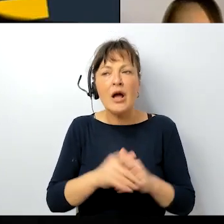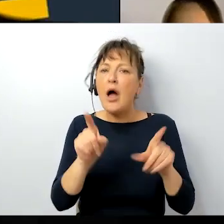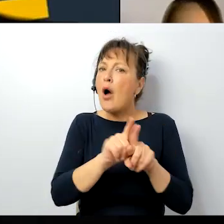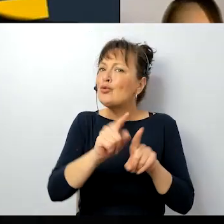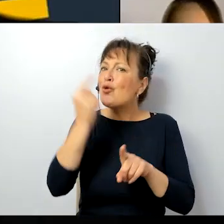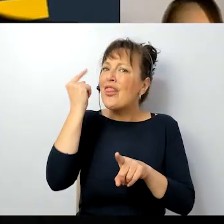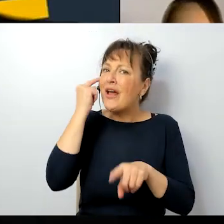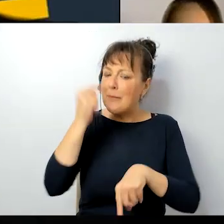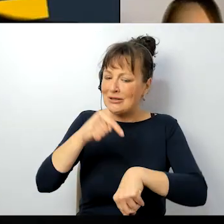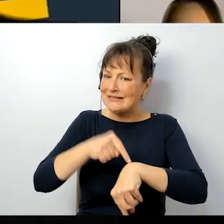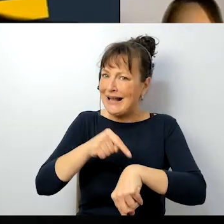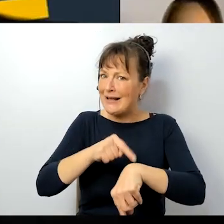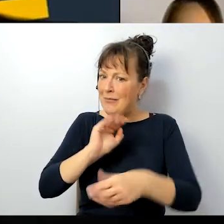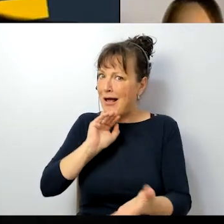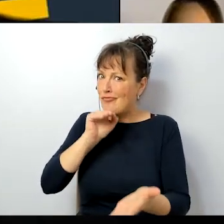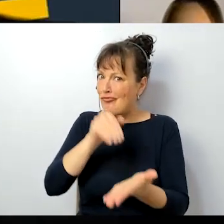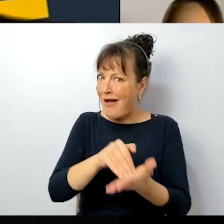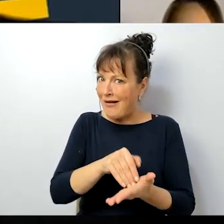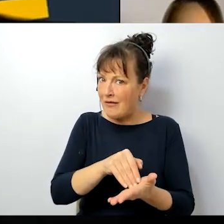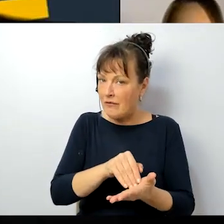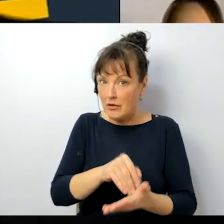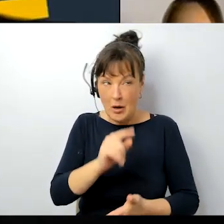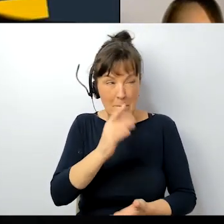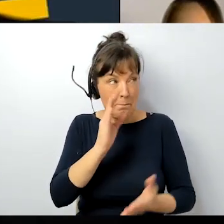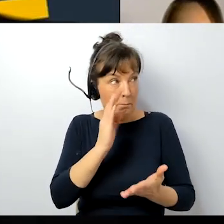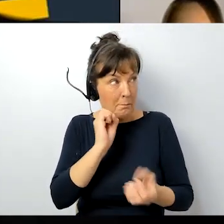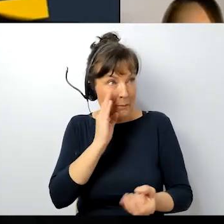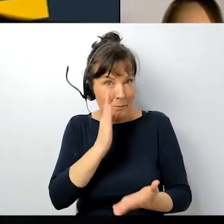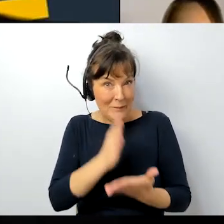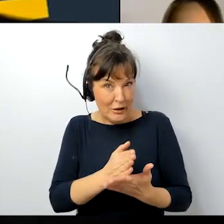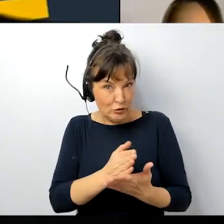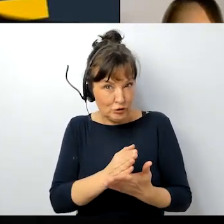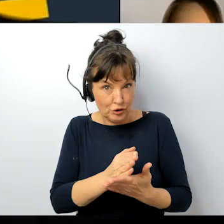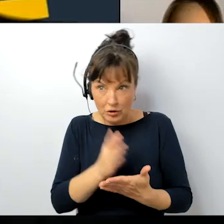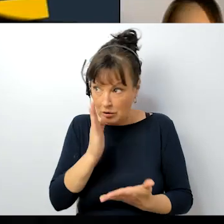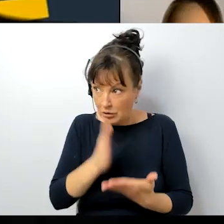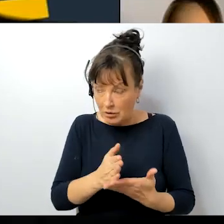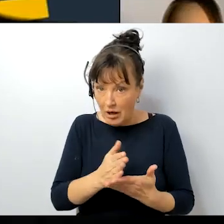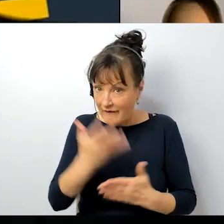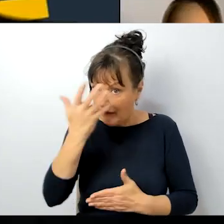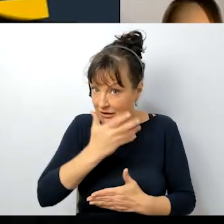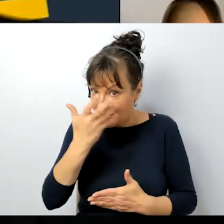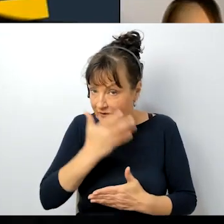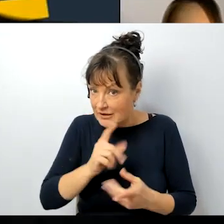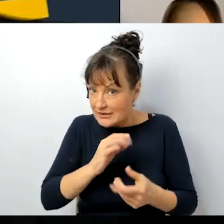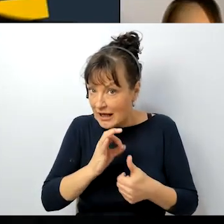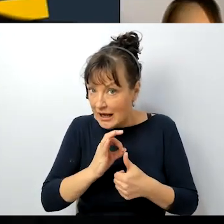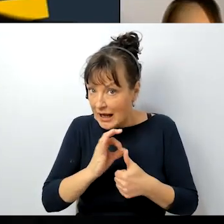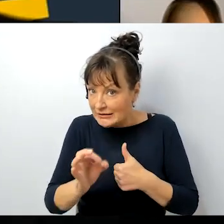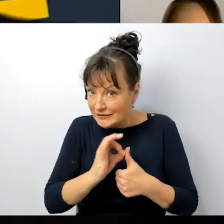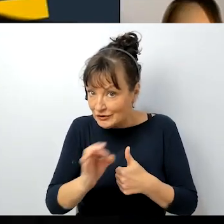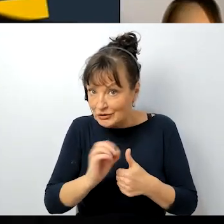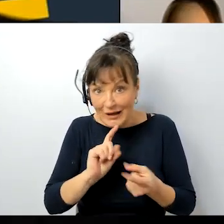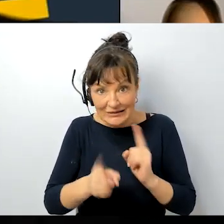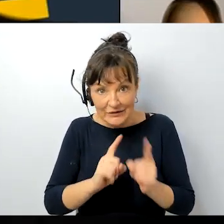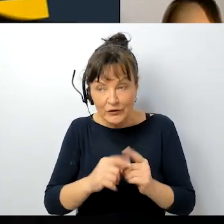I'd also say about getting there. So preparing for getting there, make sure you know where it is. Do